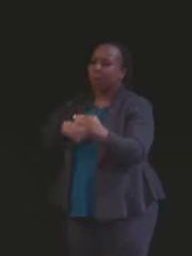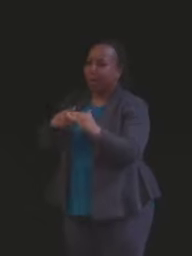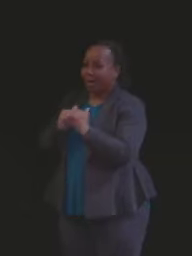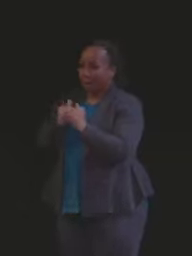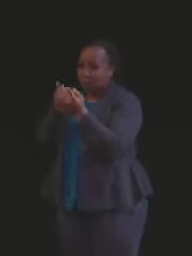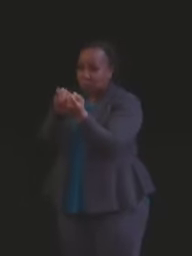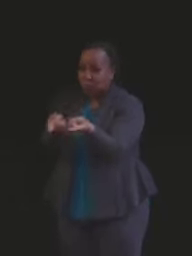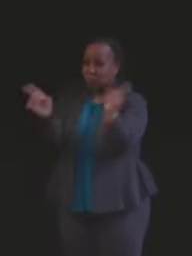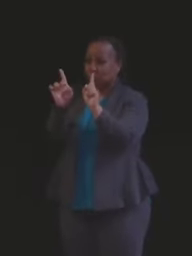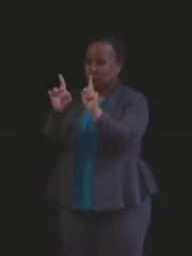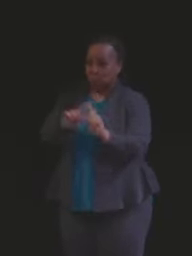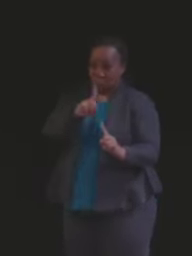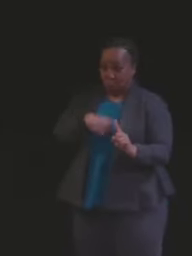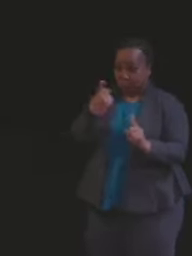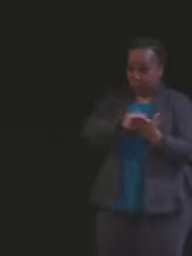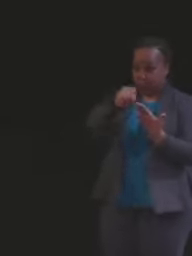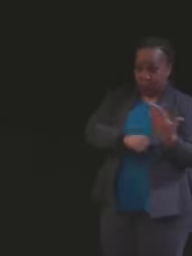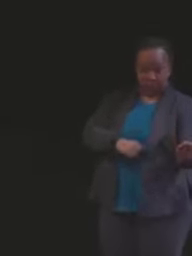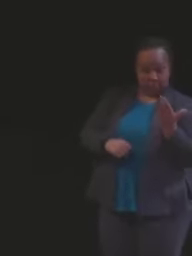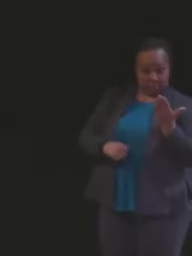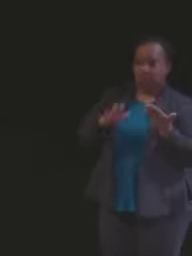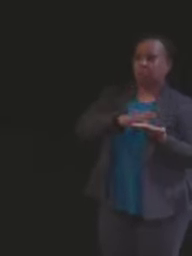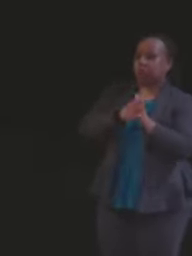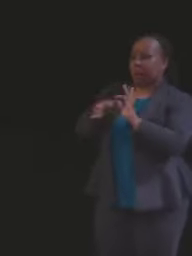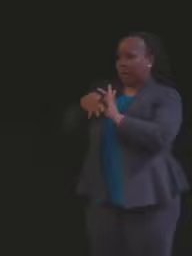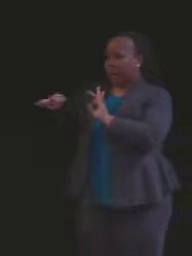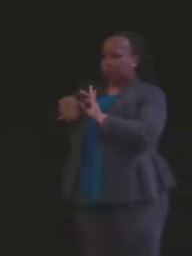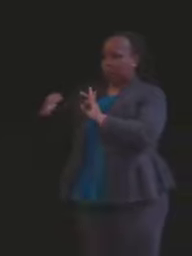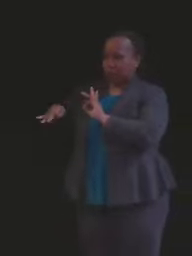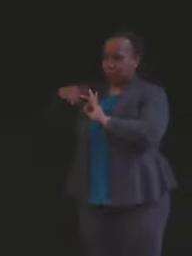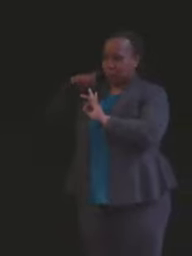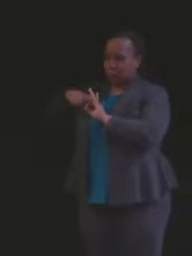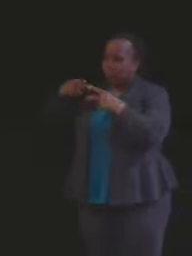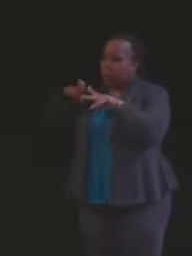how you guys can take one of your scripts and turn it into captions, as you saw during the show.